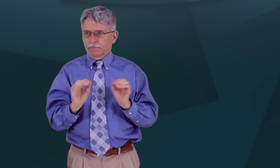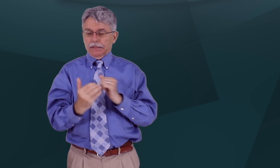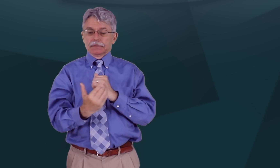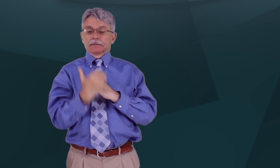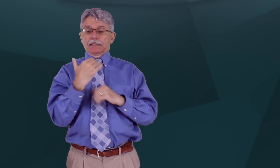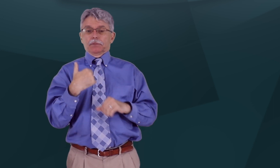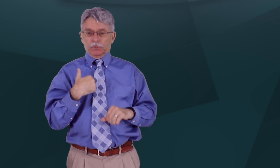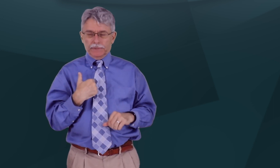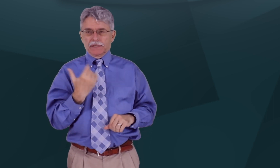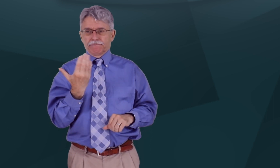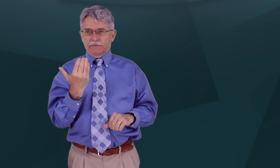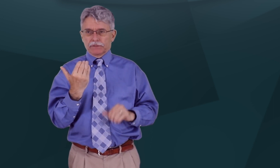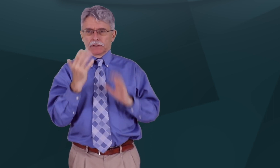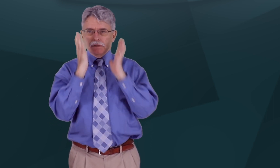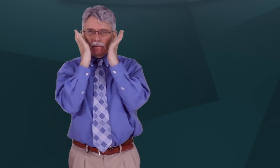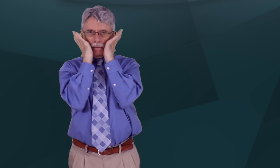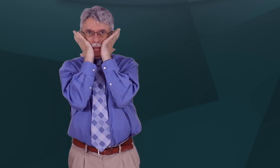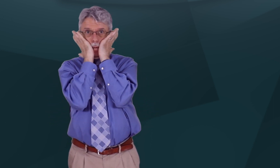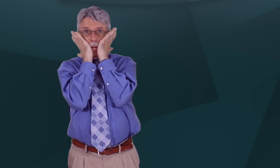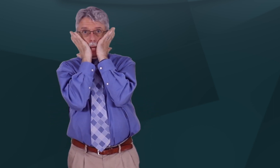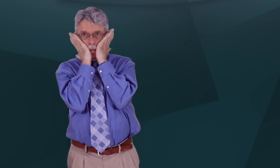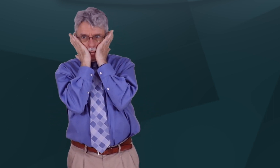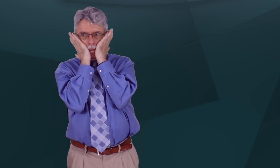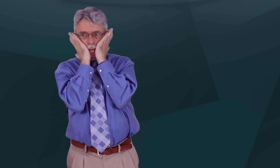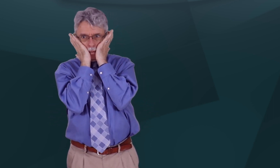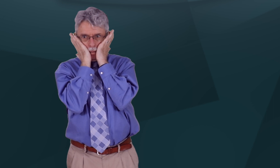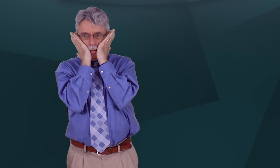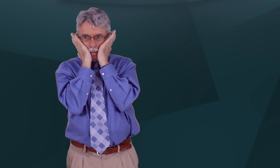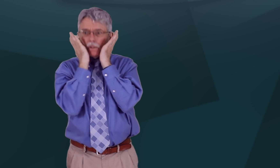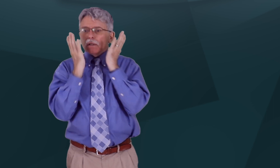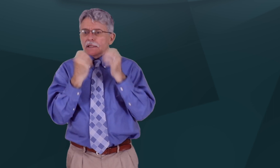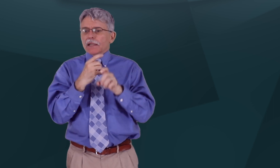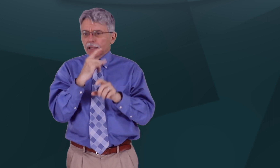And then they sent him to me when he was fifteen and -- oh!